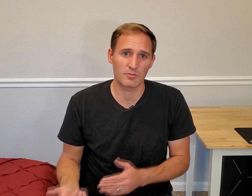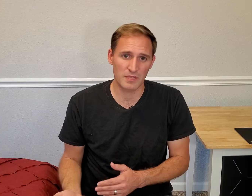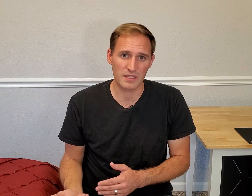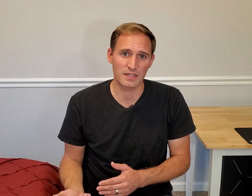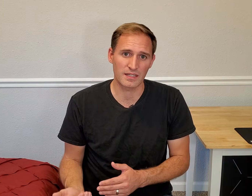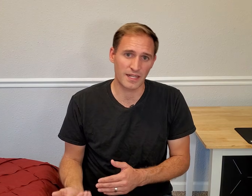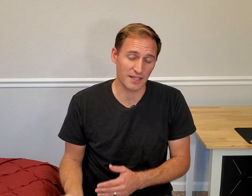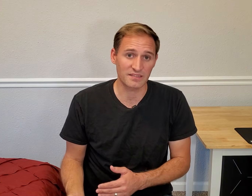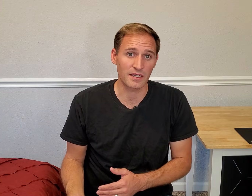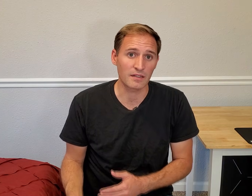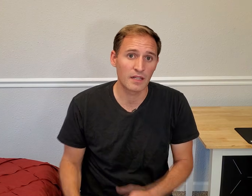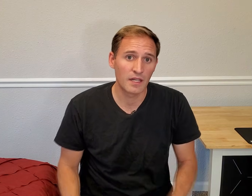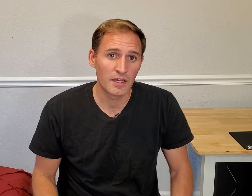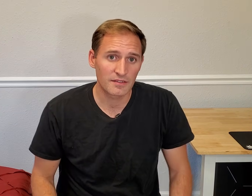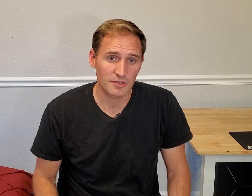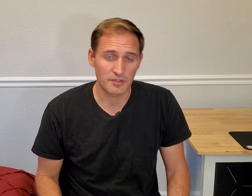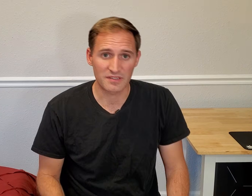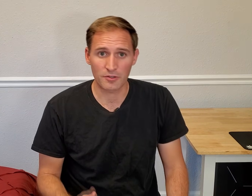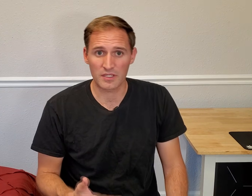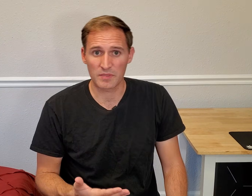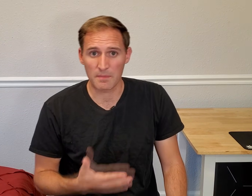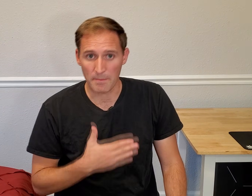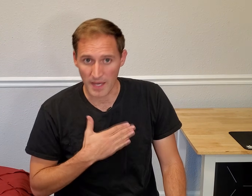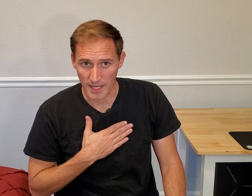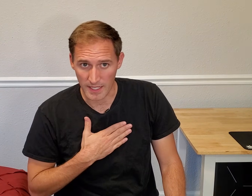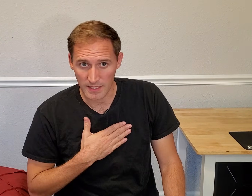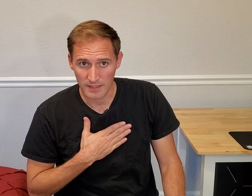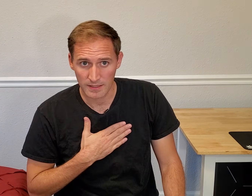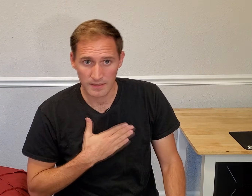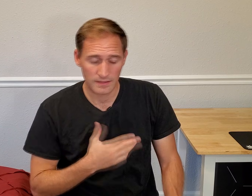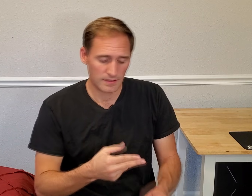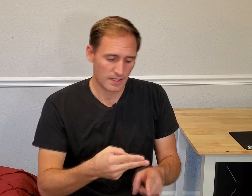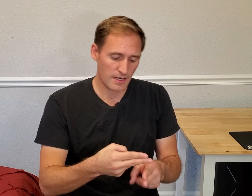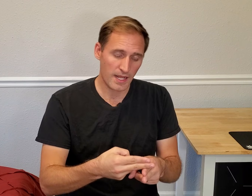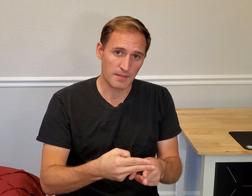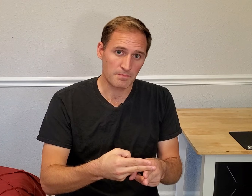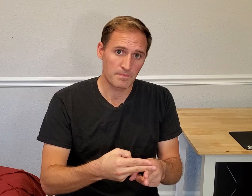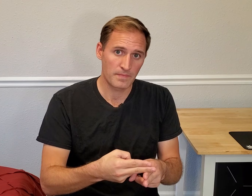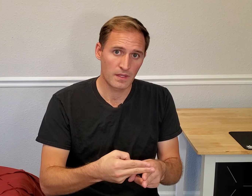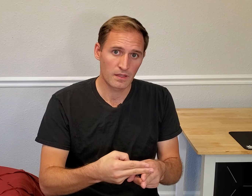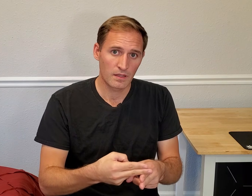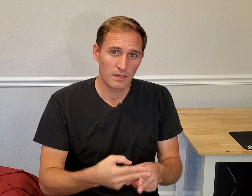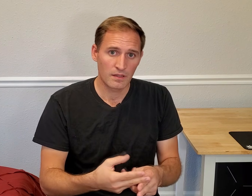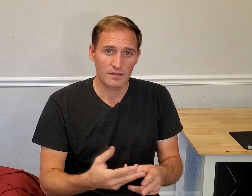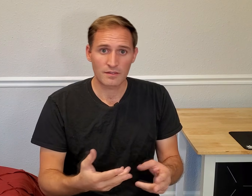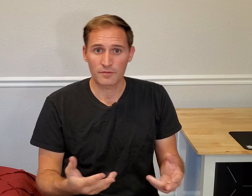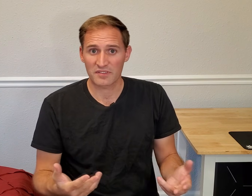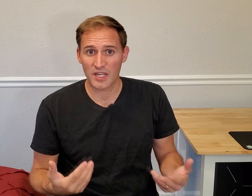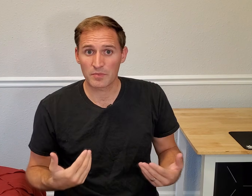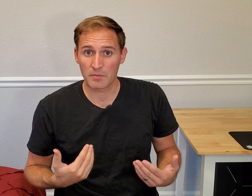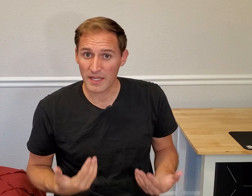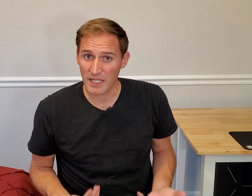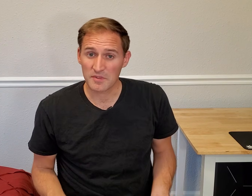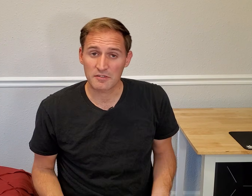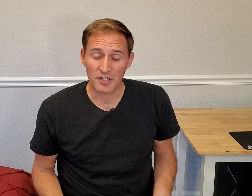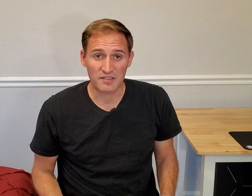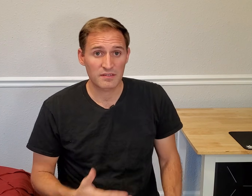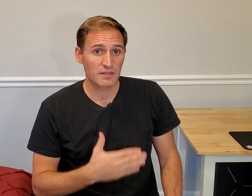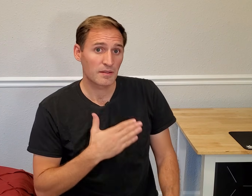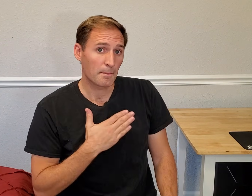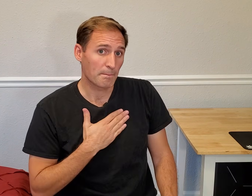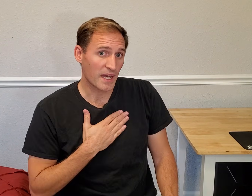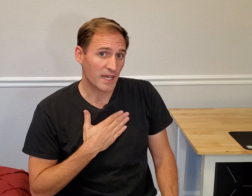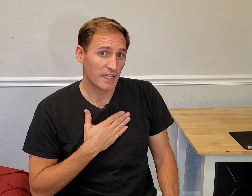omitted in ASL. So it's going to be 'my name'. So for example, my name is Chris.